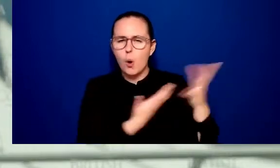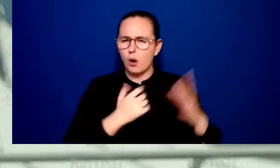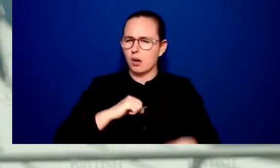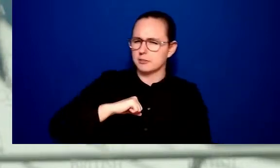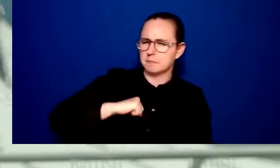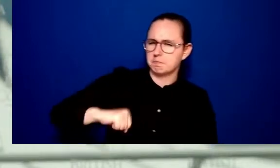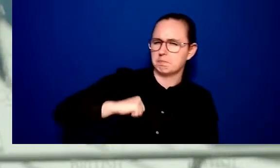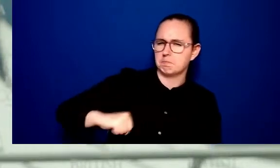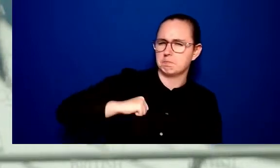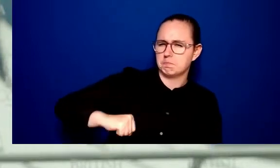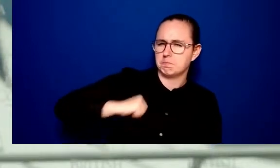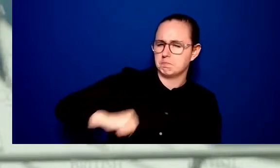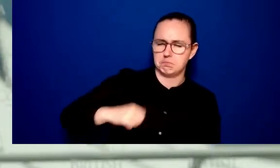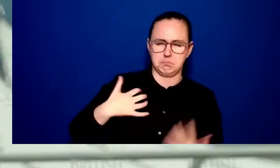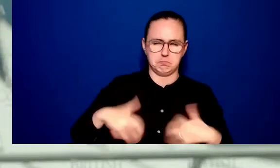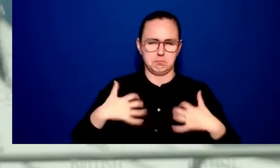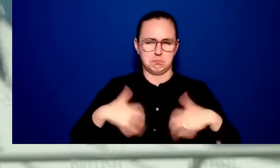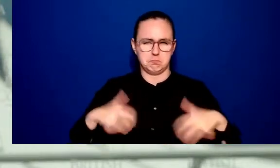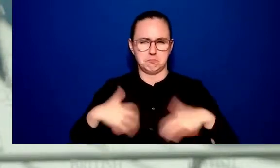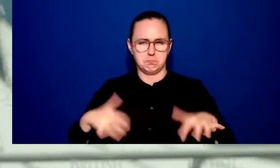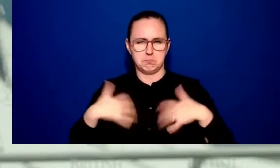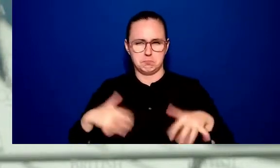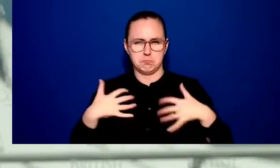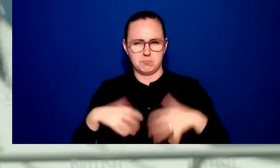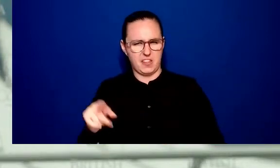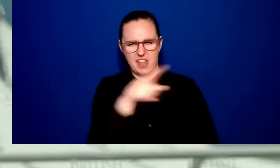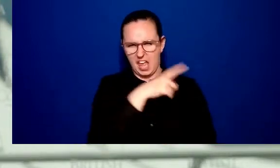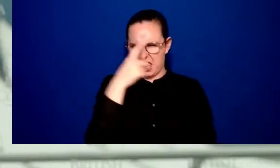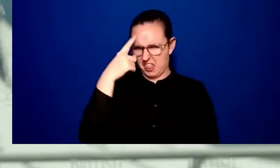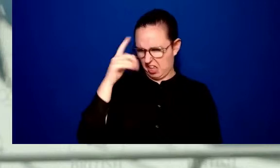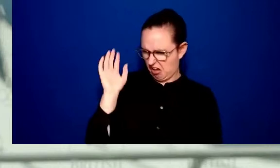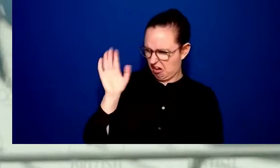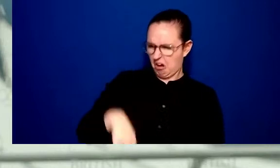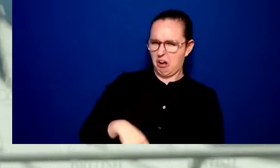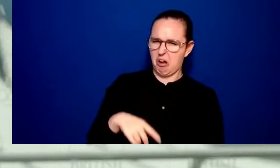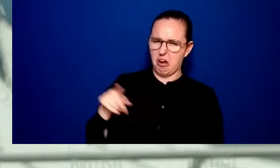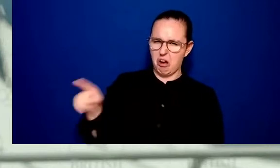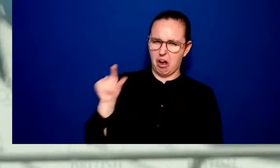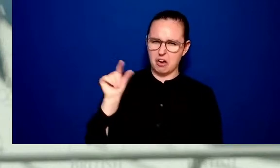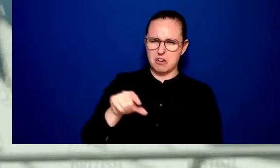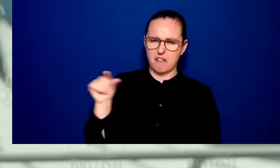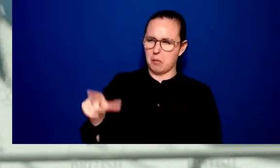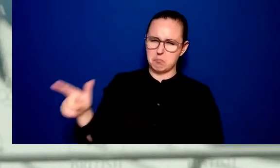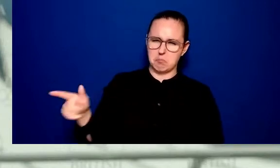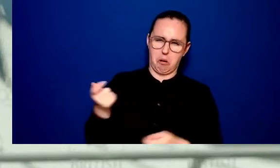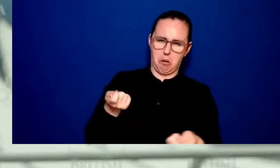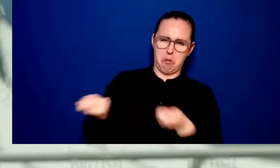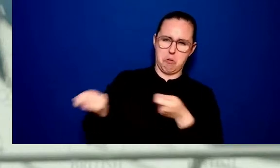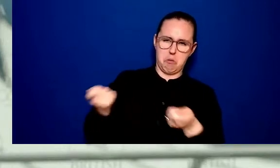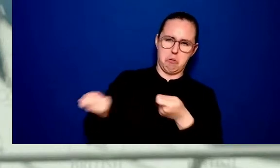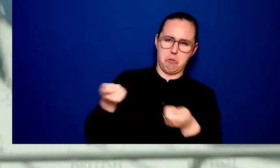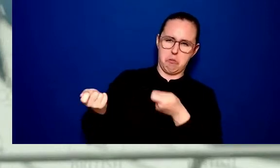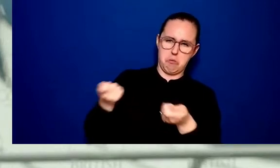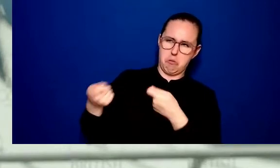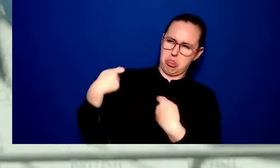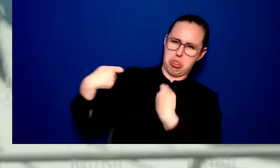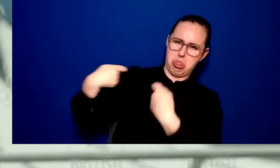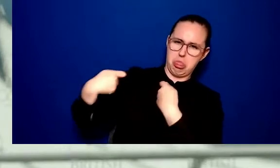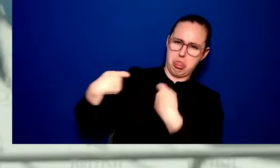we're overreaching, the government response. And a tackling the individual issues